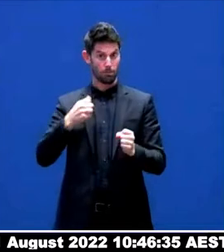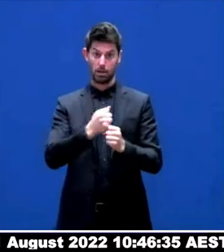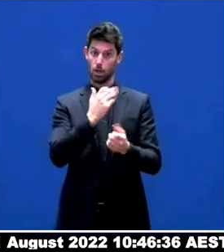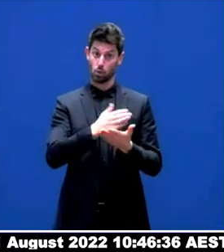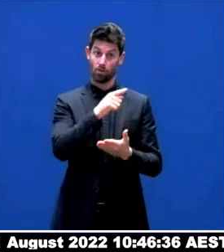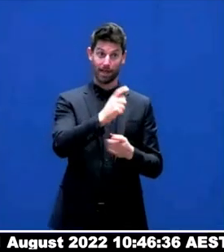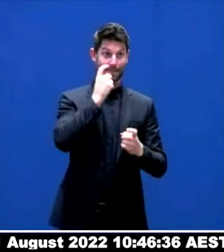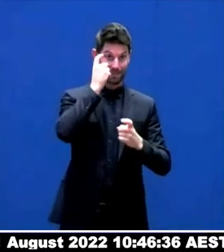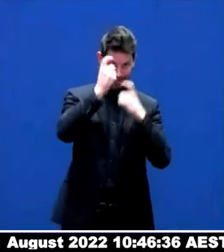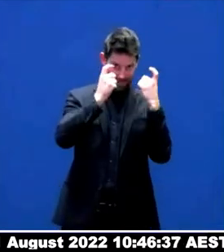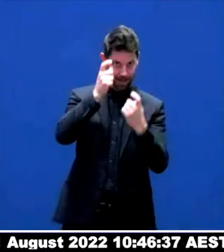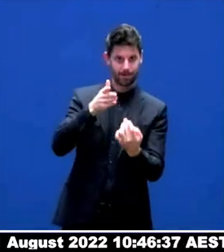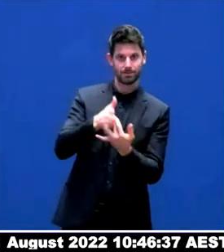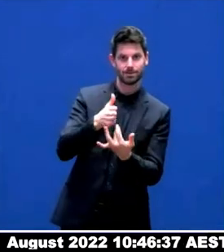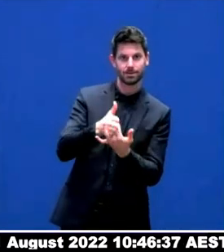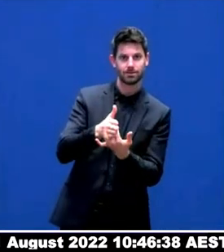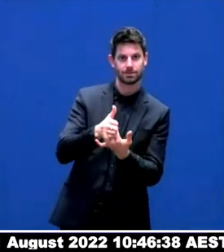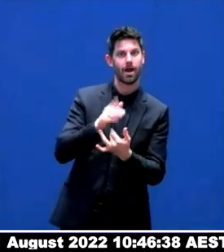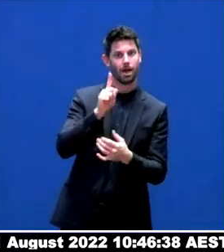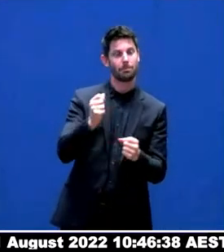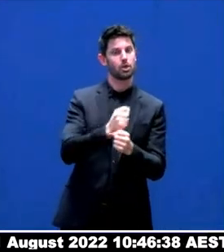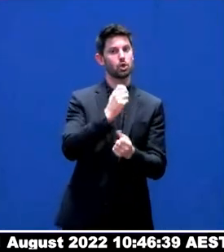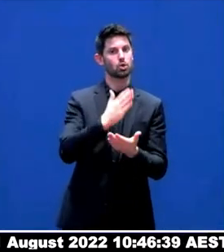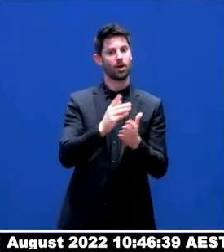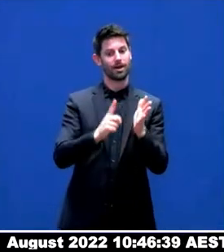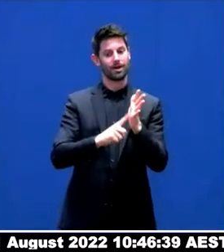you've just said, Ms Mitchell, things such as the Livable Housing Design.